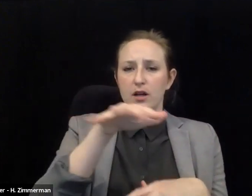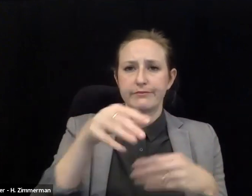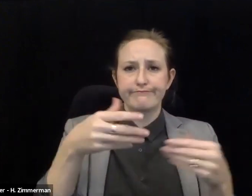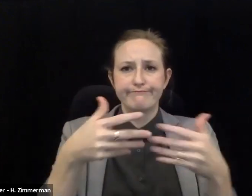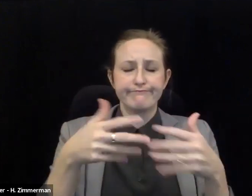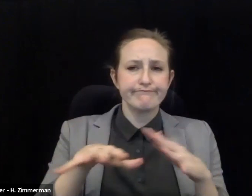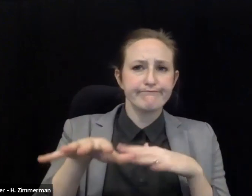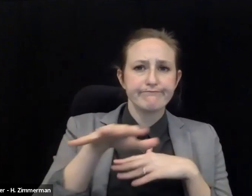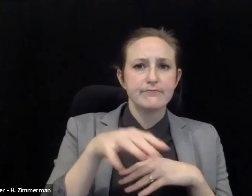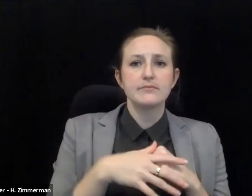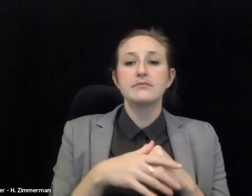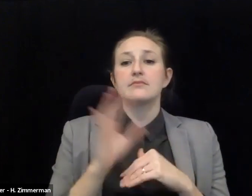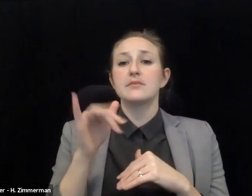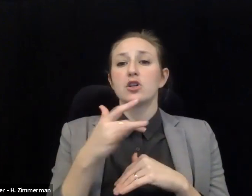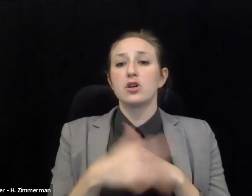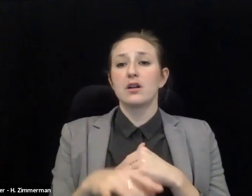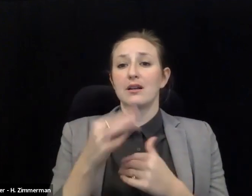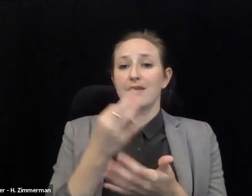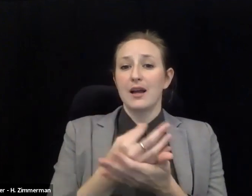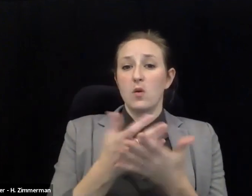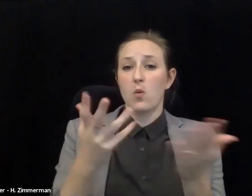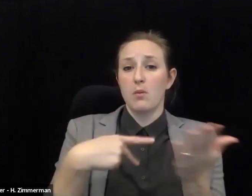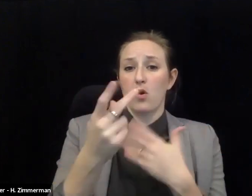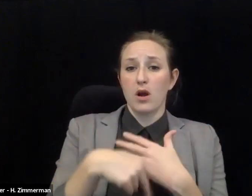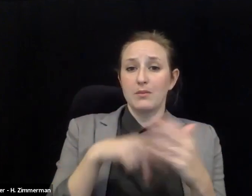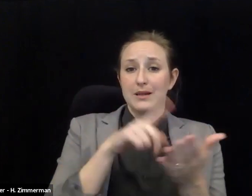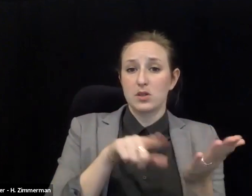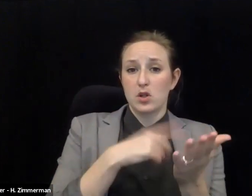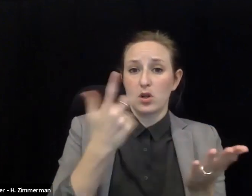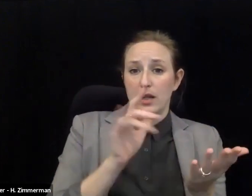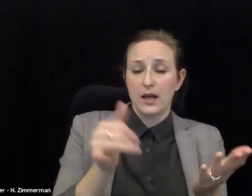of what program cancellation looked like, both in the United States and with the programs that